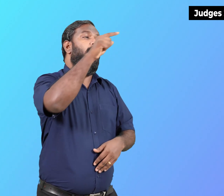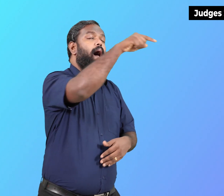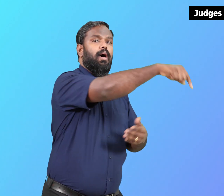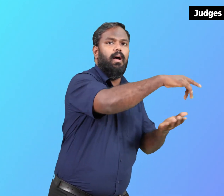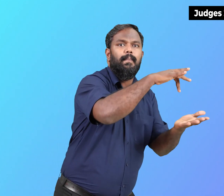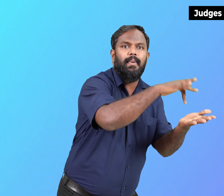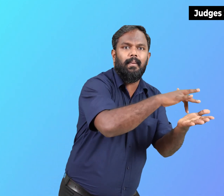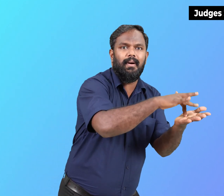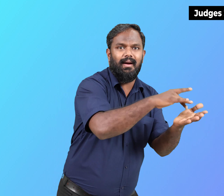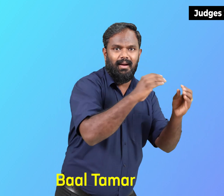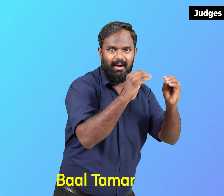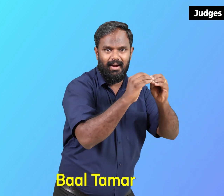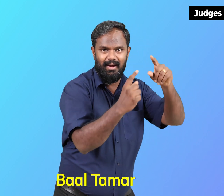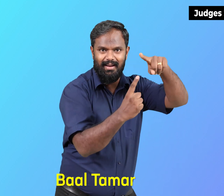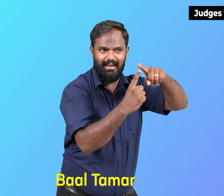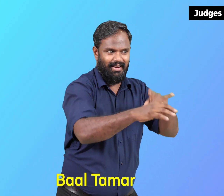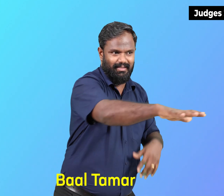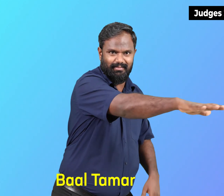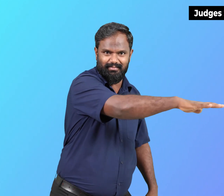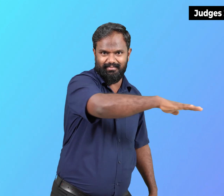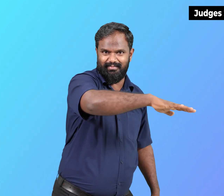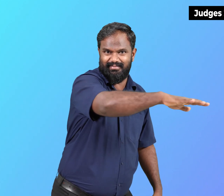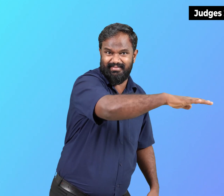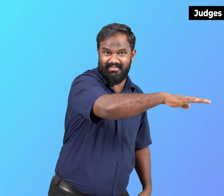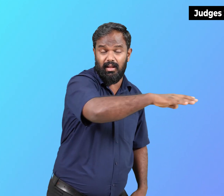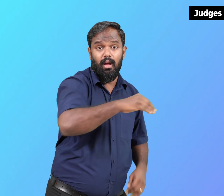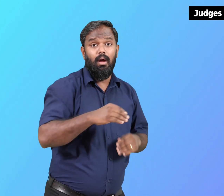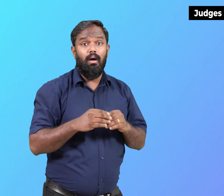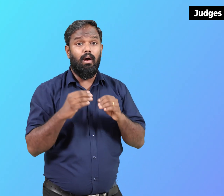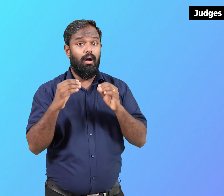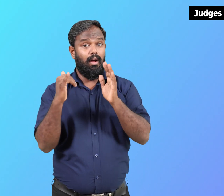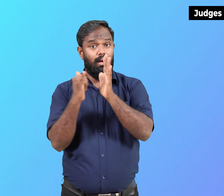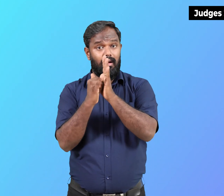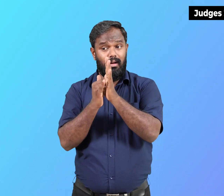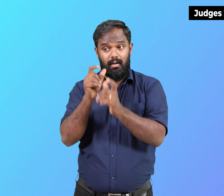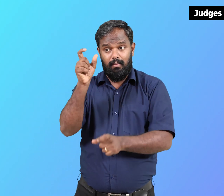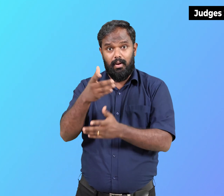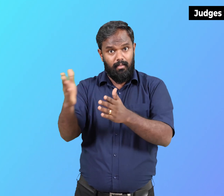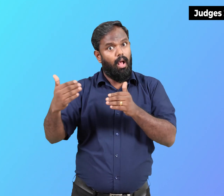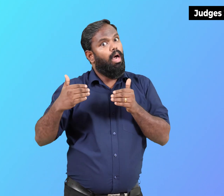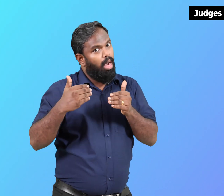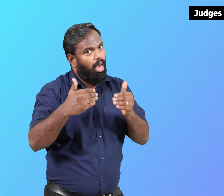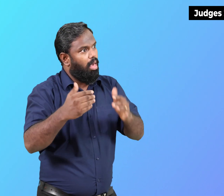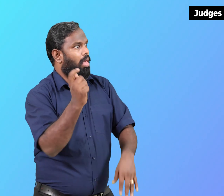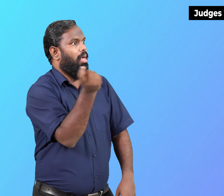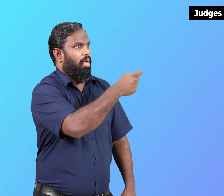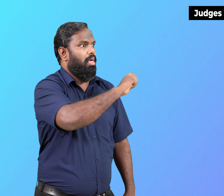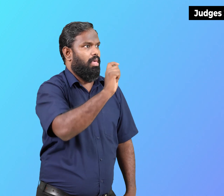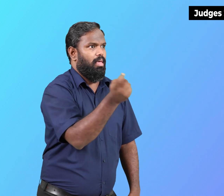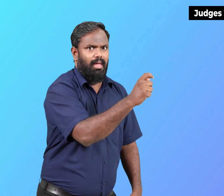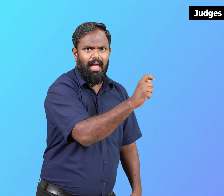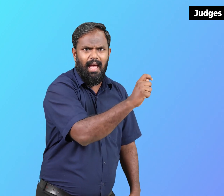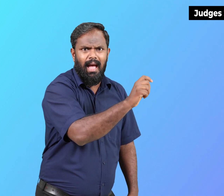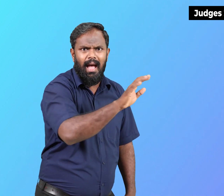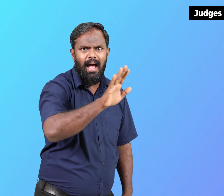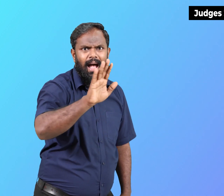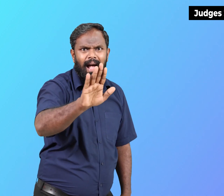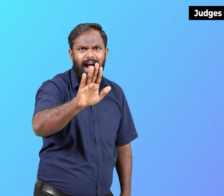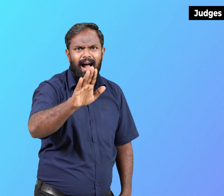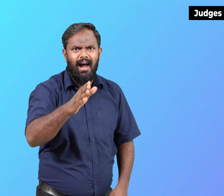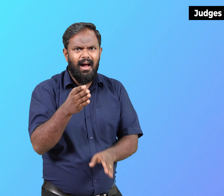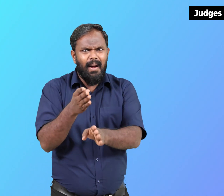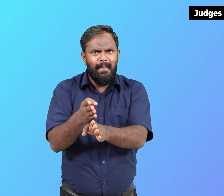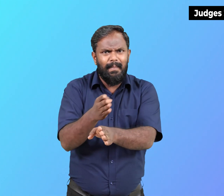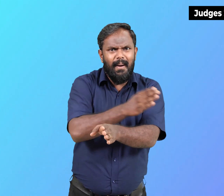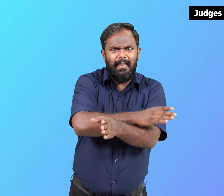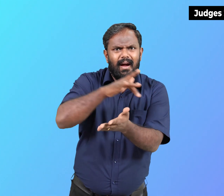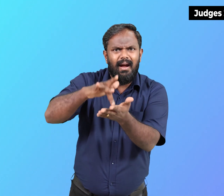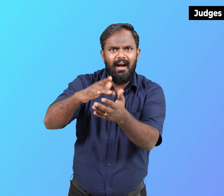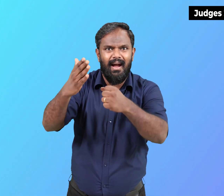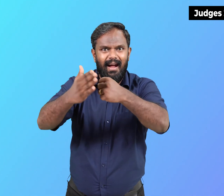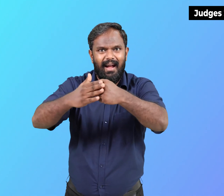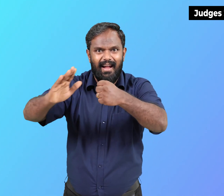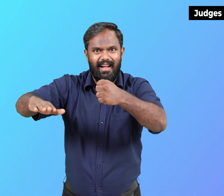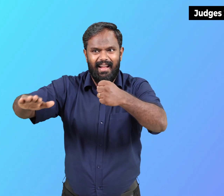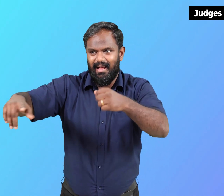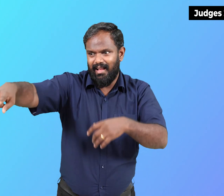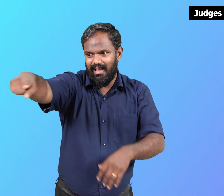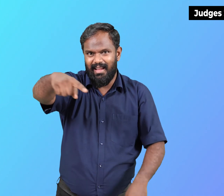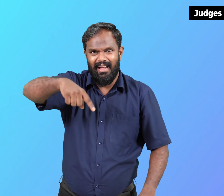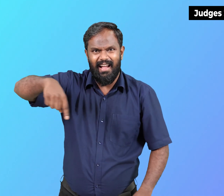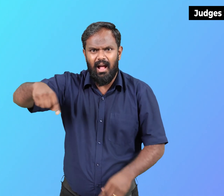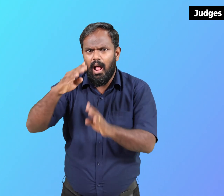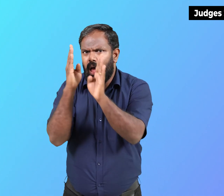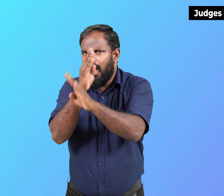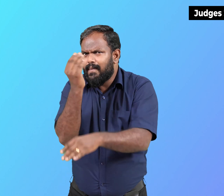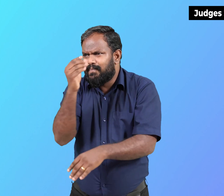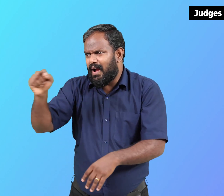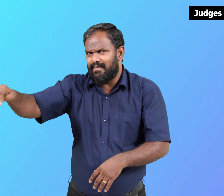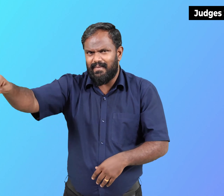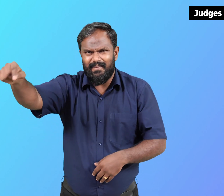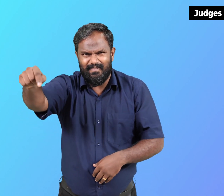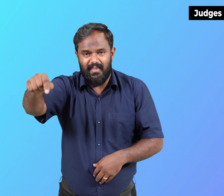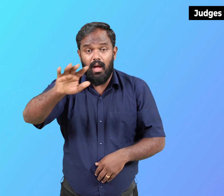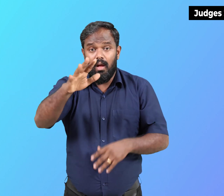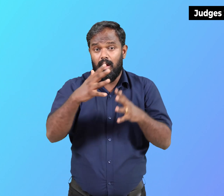So all the men ran away. They stopped at a place named Baal Tamar. Some of the men of Israel were hiding west of Gibeah. They ran from their hiding places.